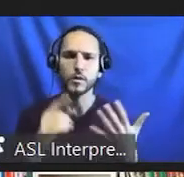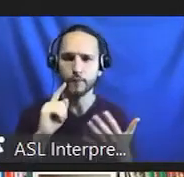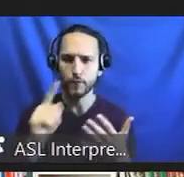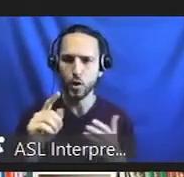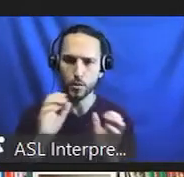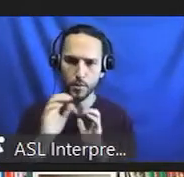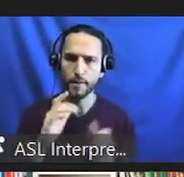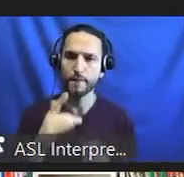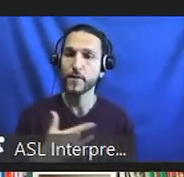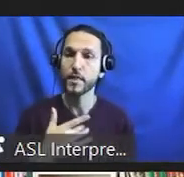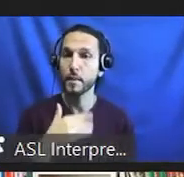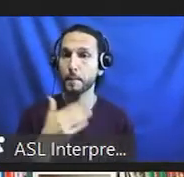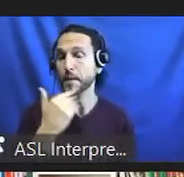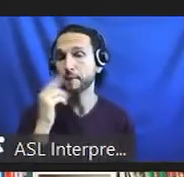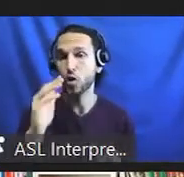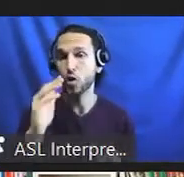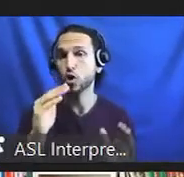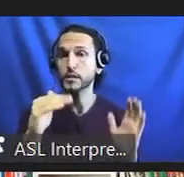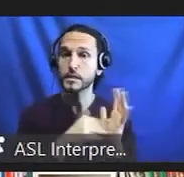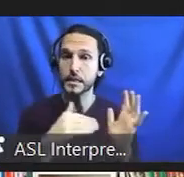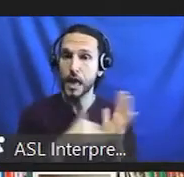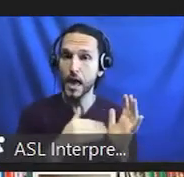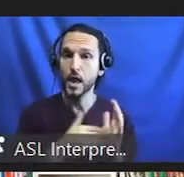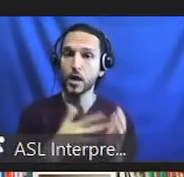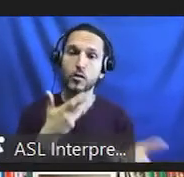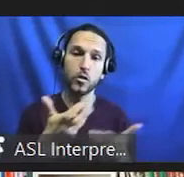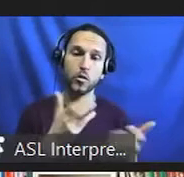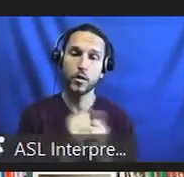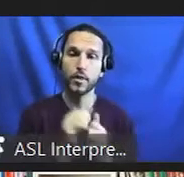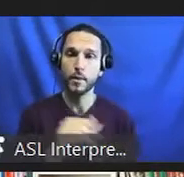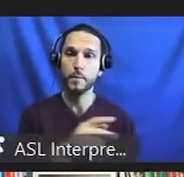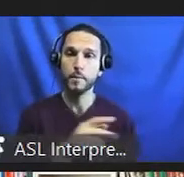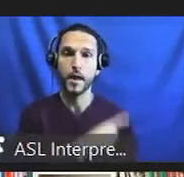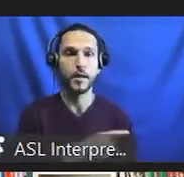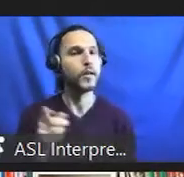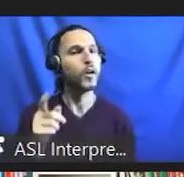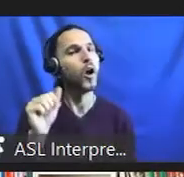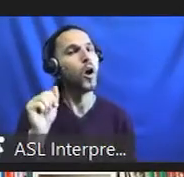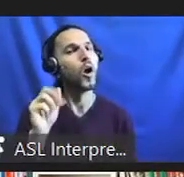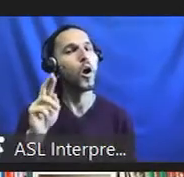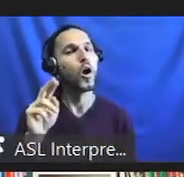that's better for a doctor to communicate with its patient. And Argenyi said, well, you might think that,